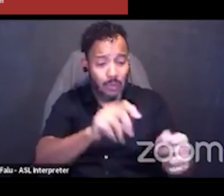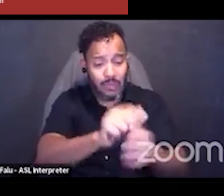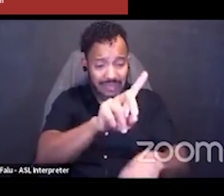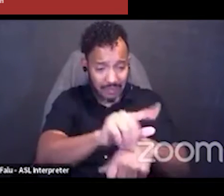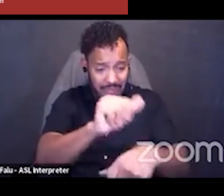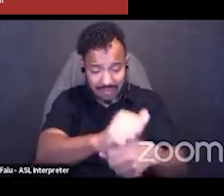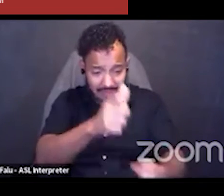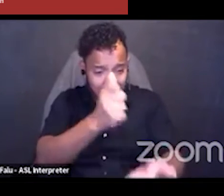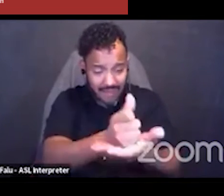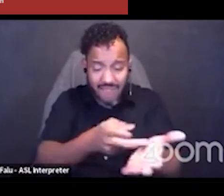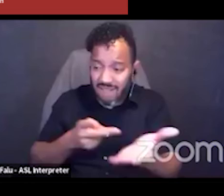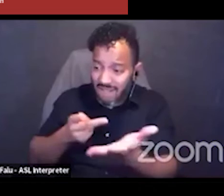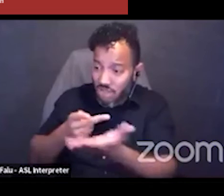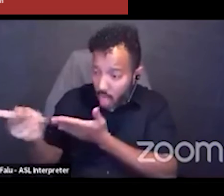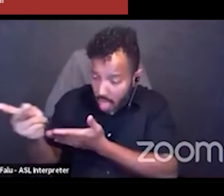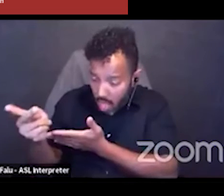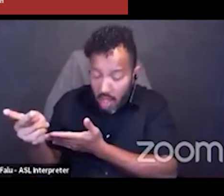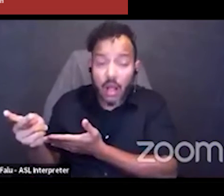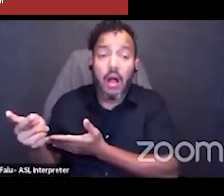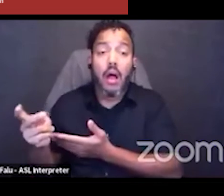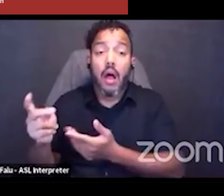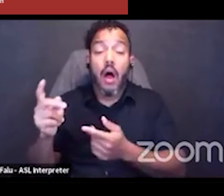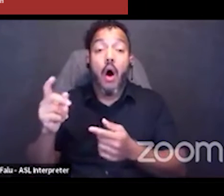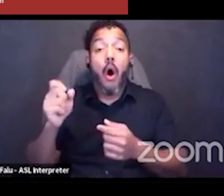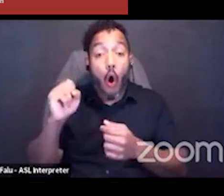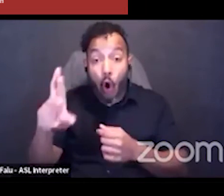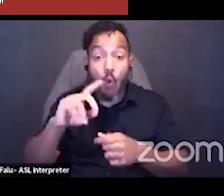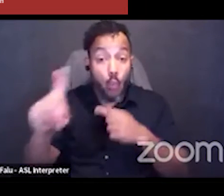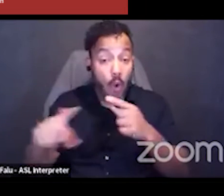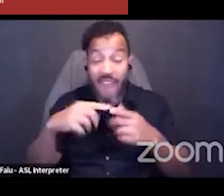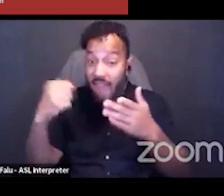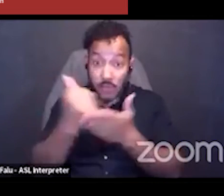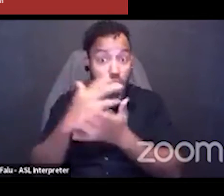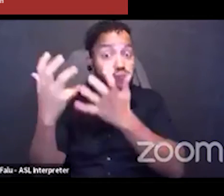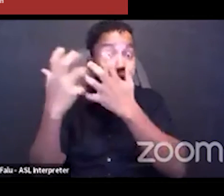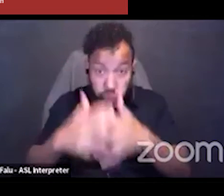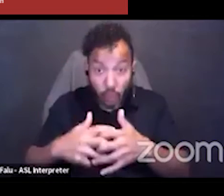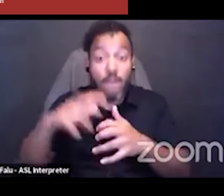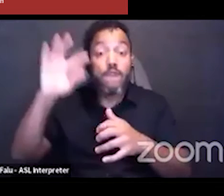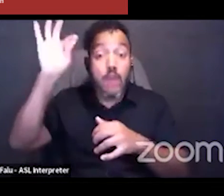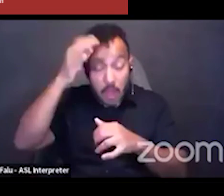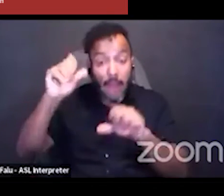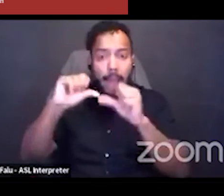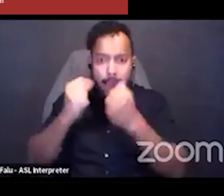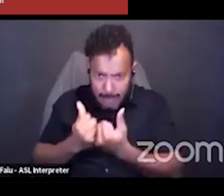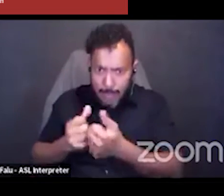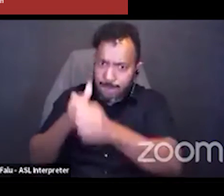But even when everything goes right and federal agencies do everything according to policy,